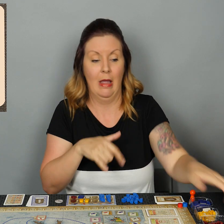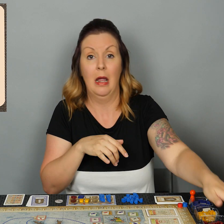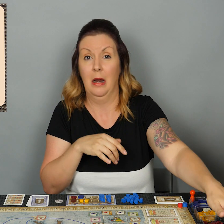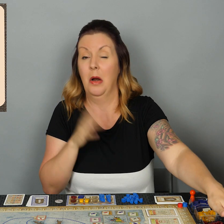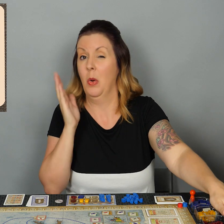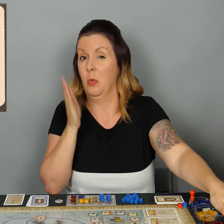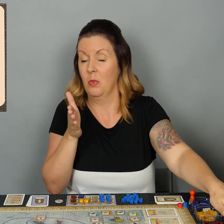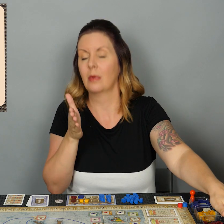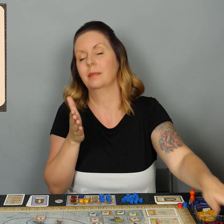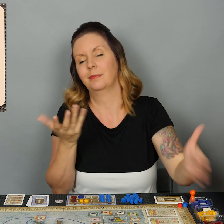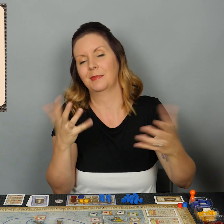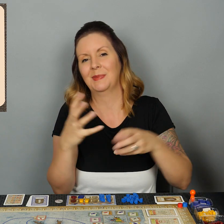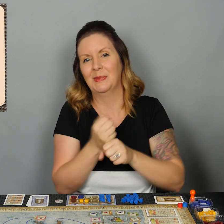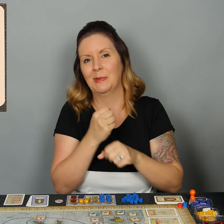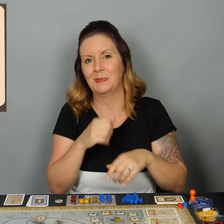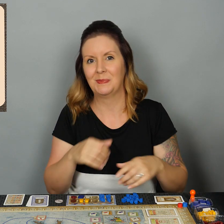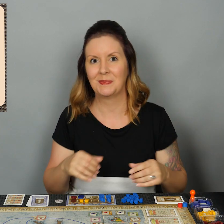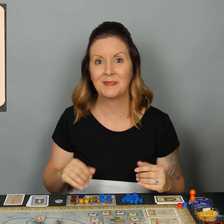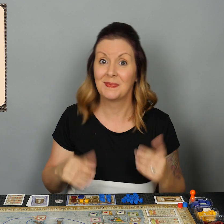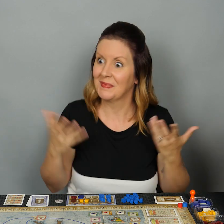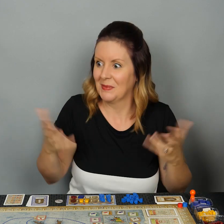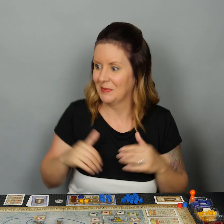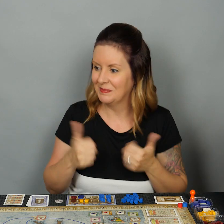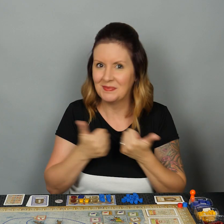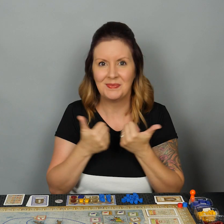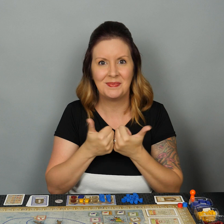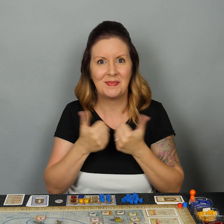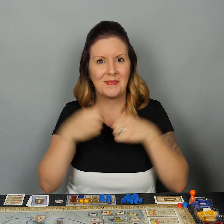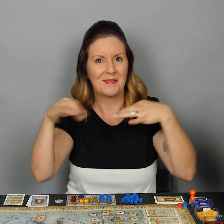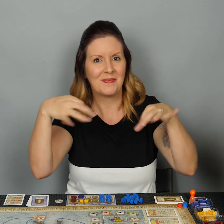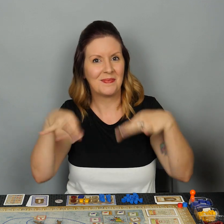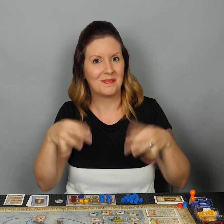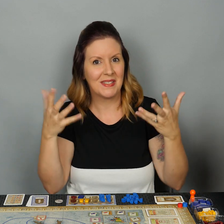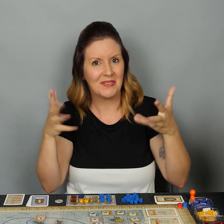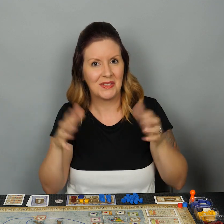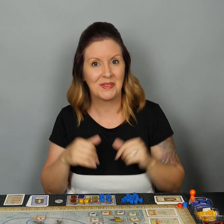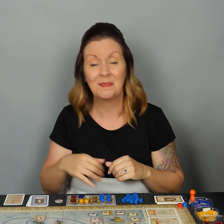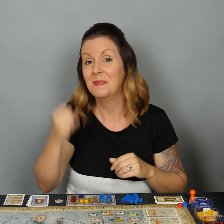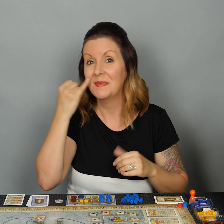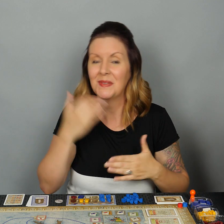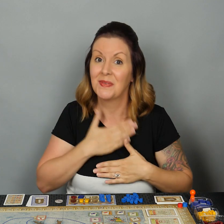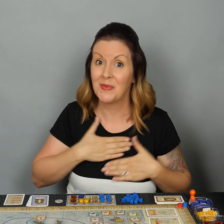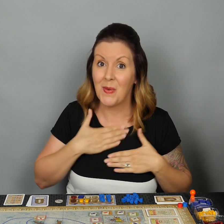Well, that’s it for explaining Concordia!